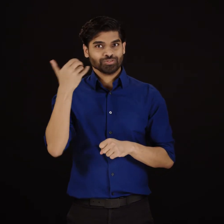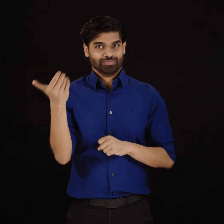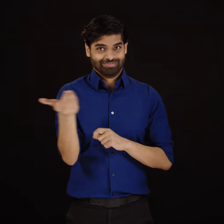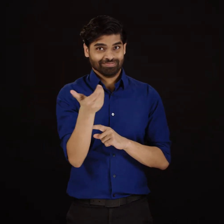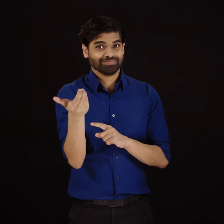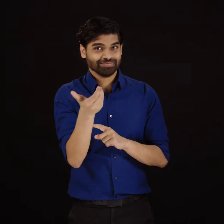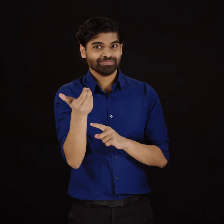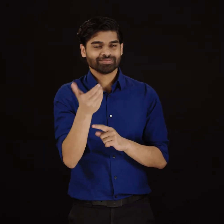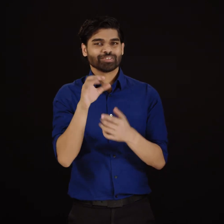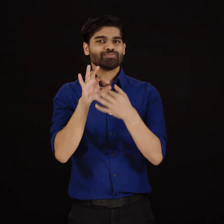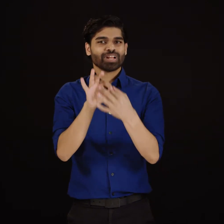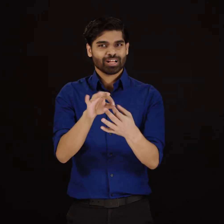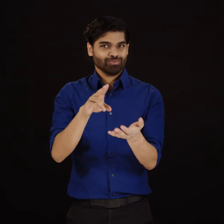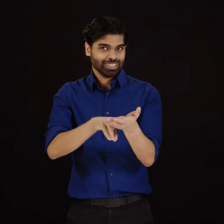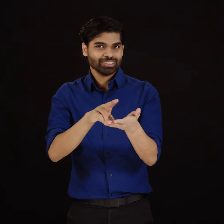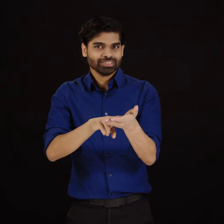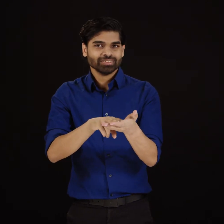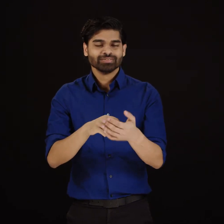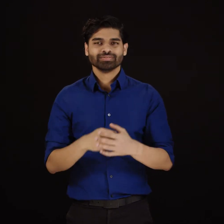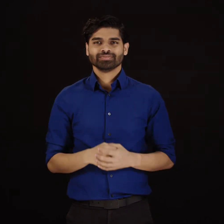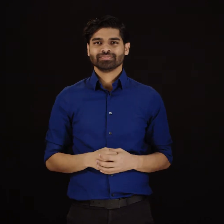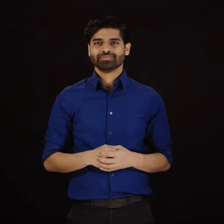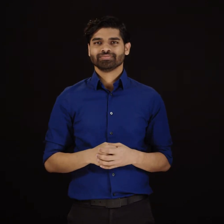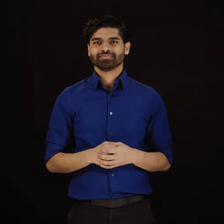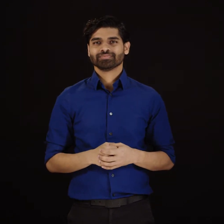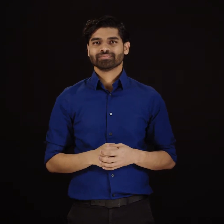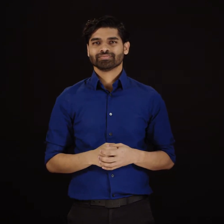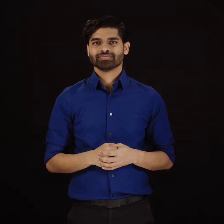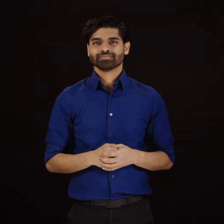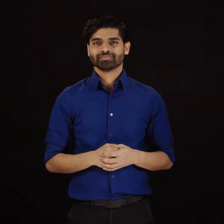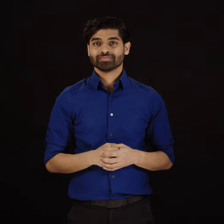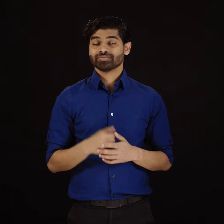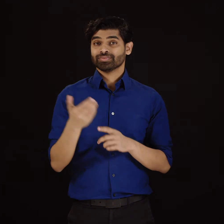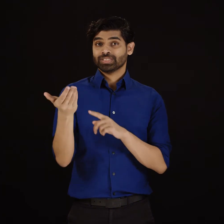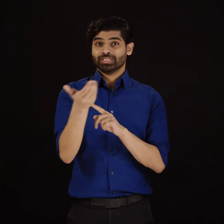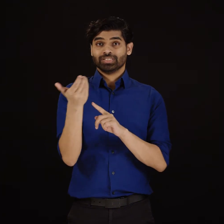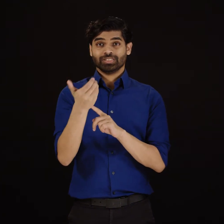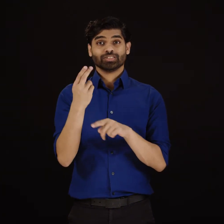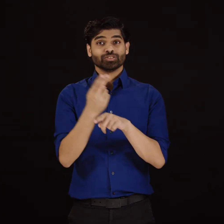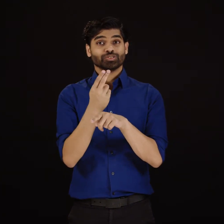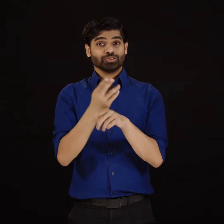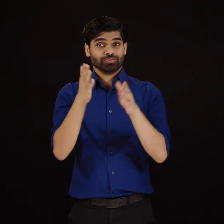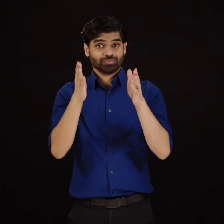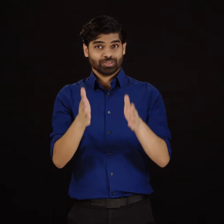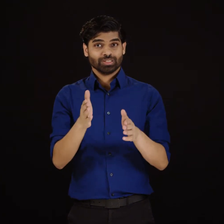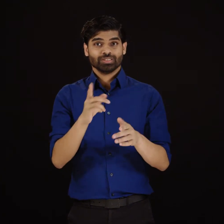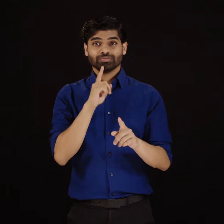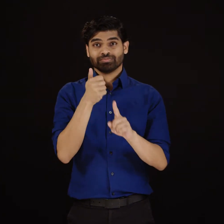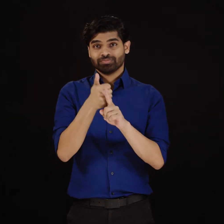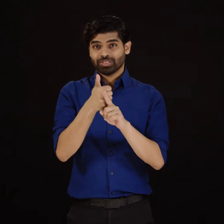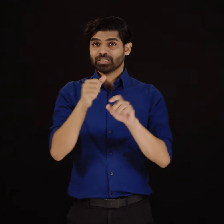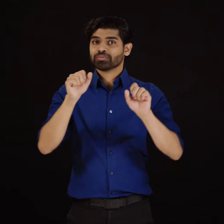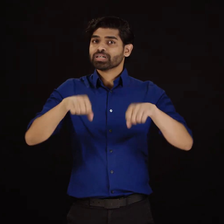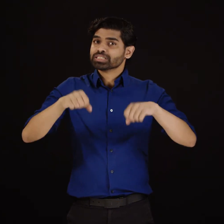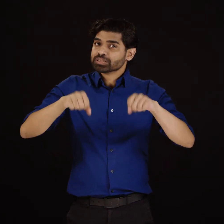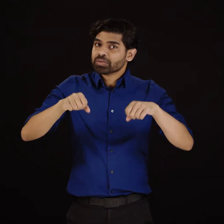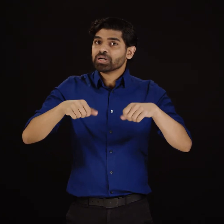A device user can be an authorized user, or an account holder, but doesn't have to be either. An individual who is simply a